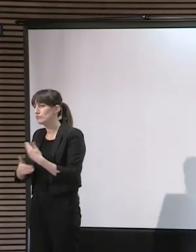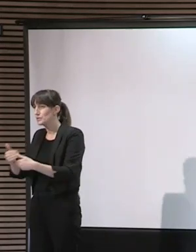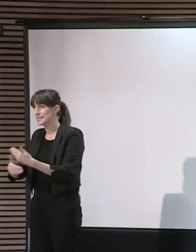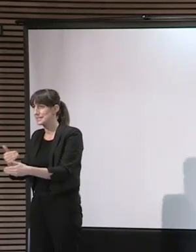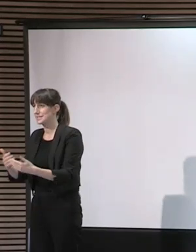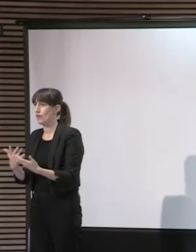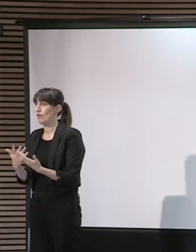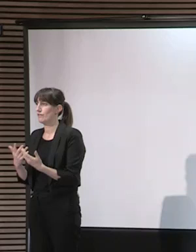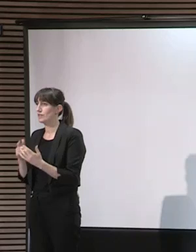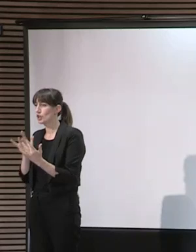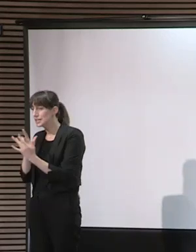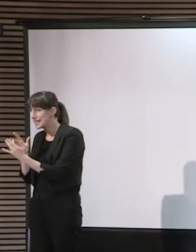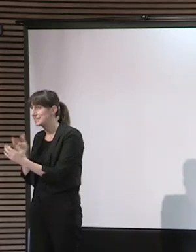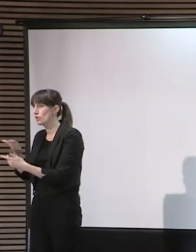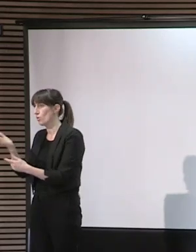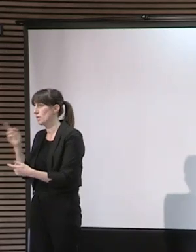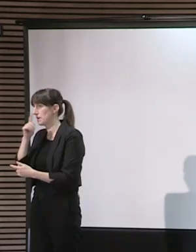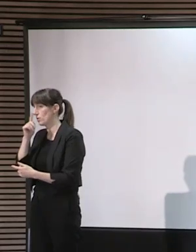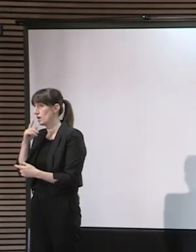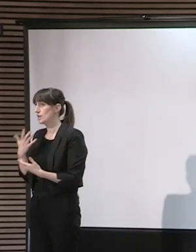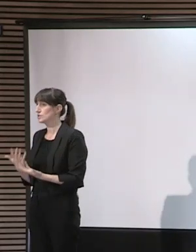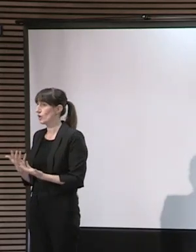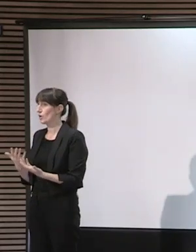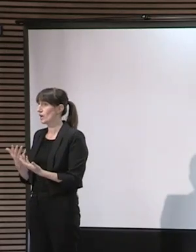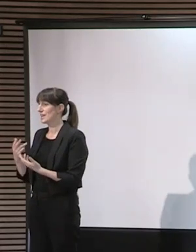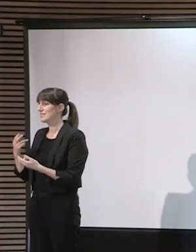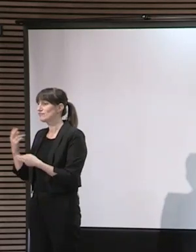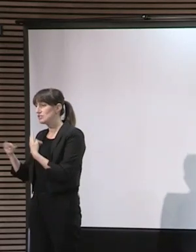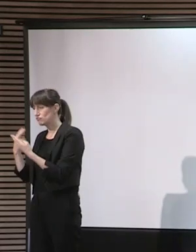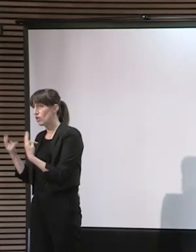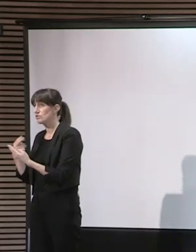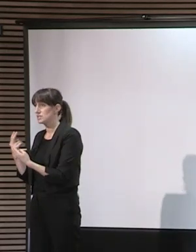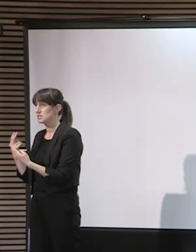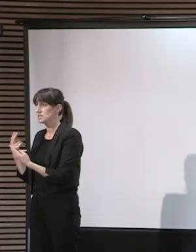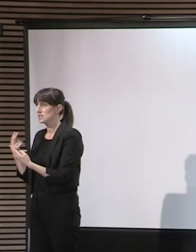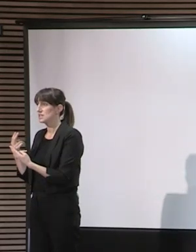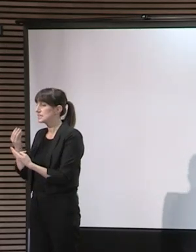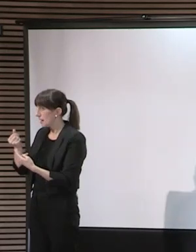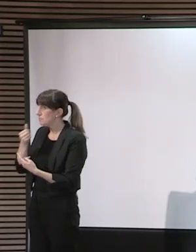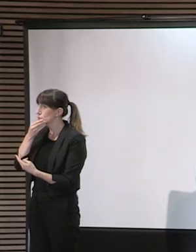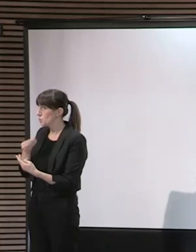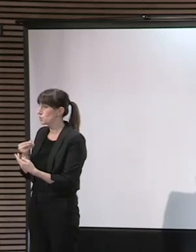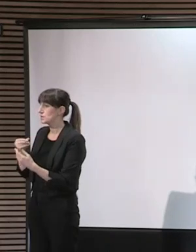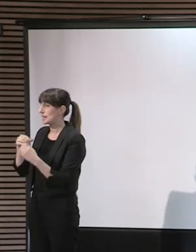functionality is being built in. That's where there's that little bit of overlap at the moment around recording for